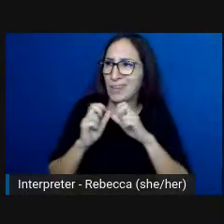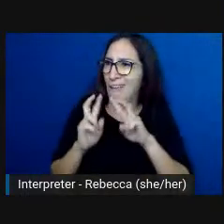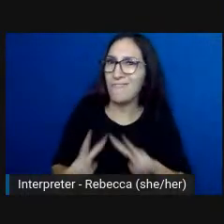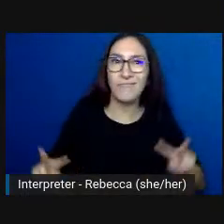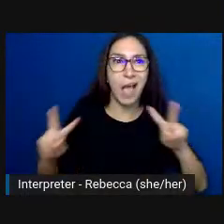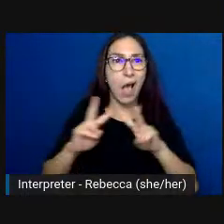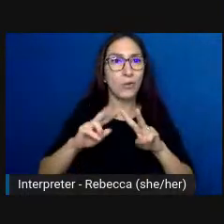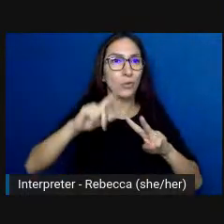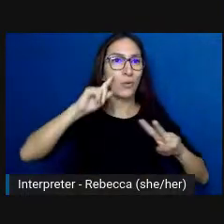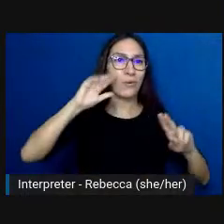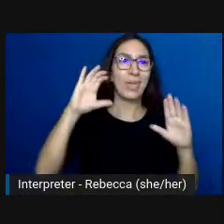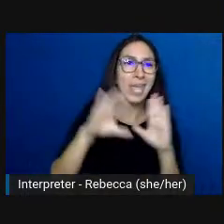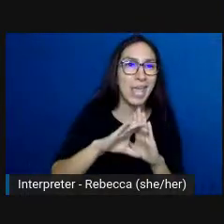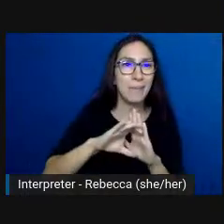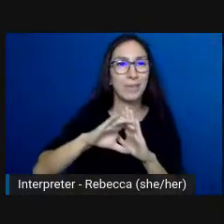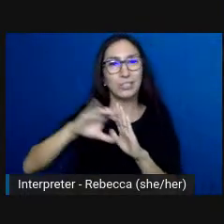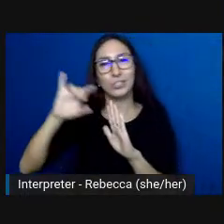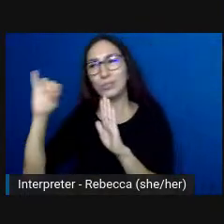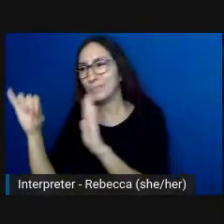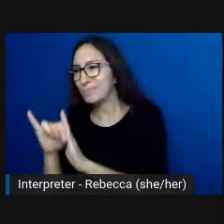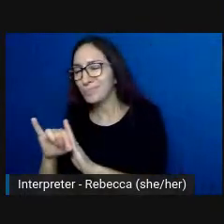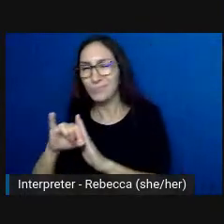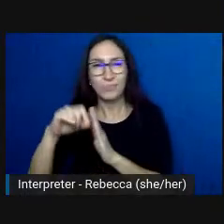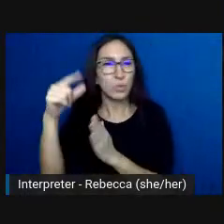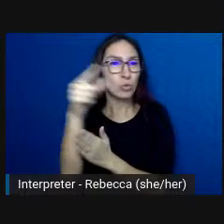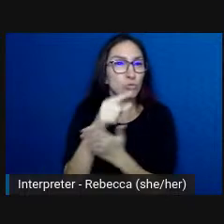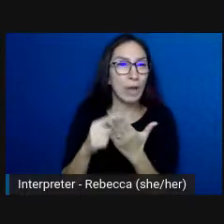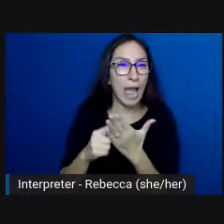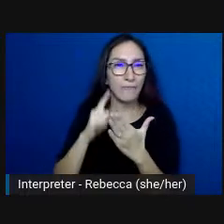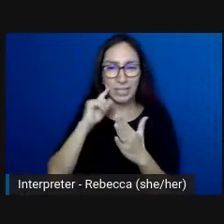A picture is worth 1000 words as we know and we also know the value